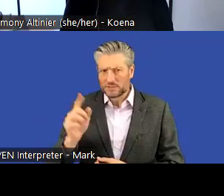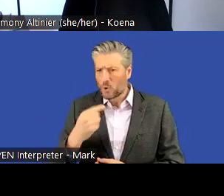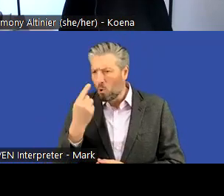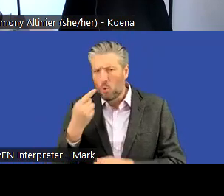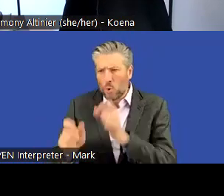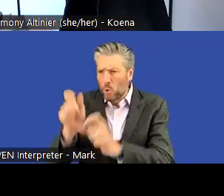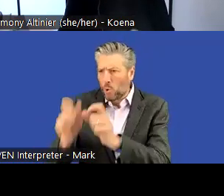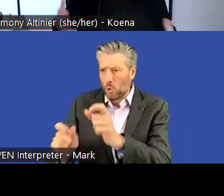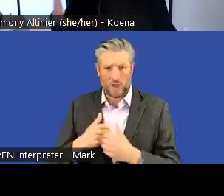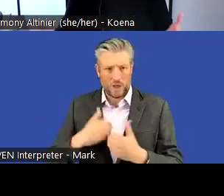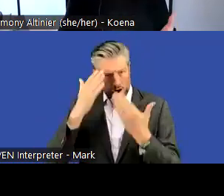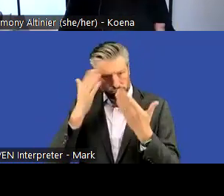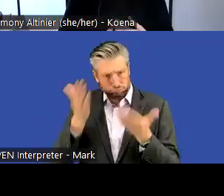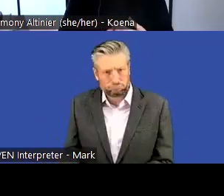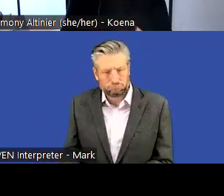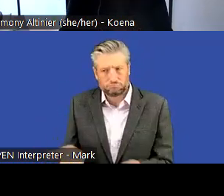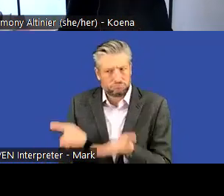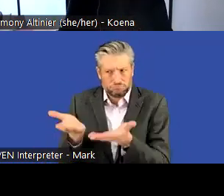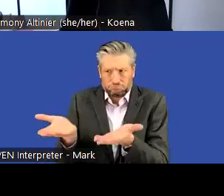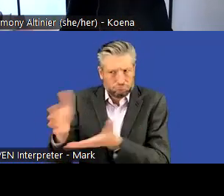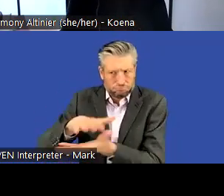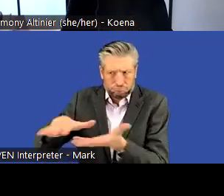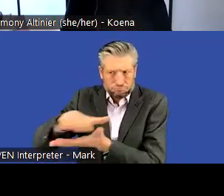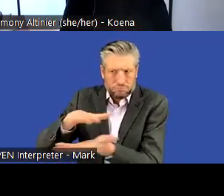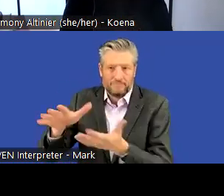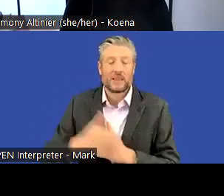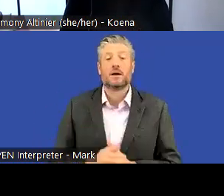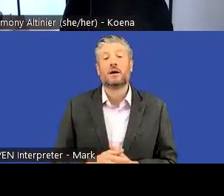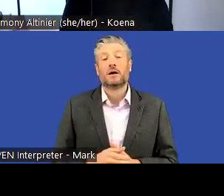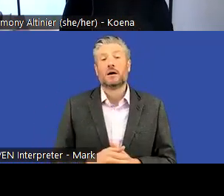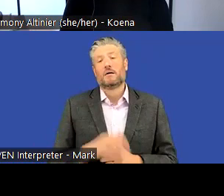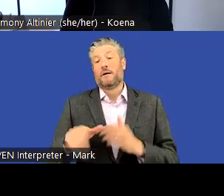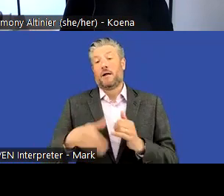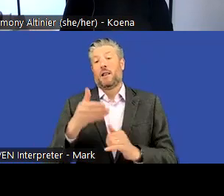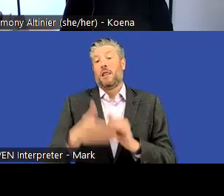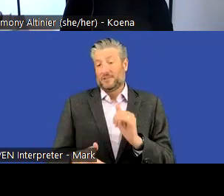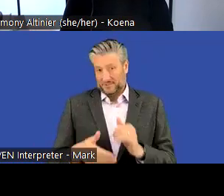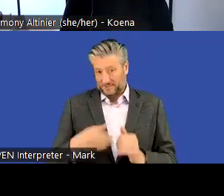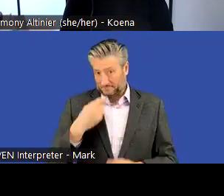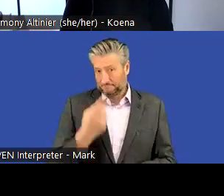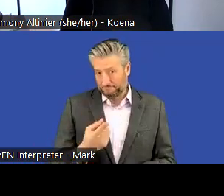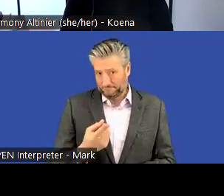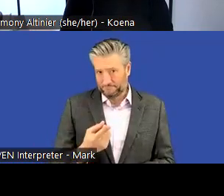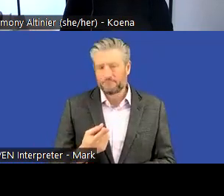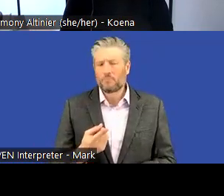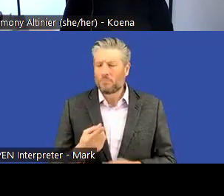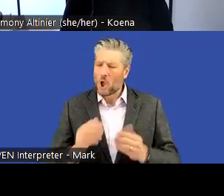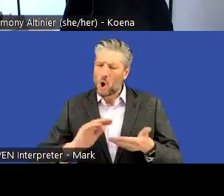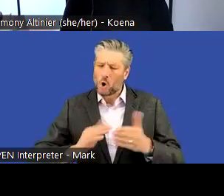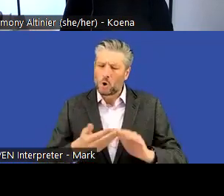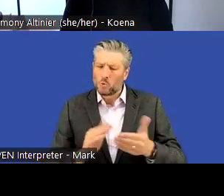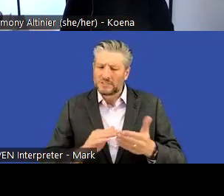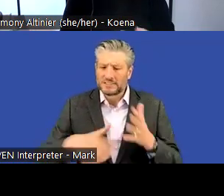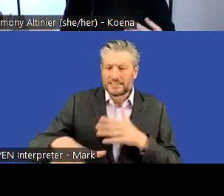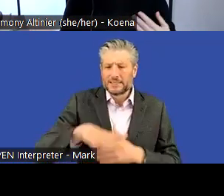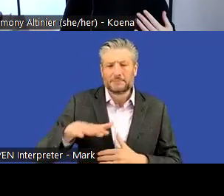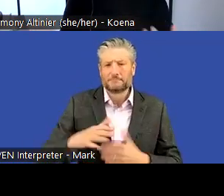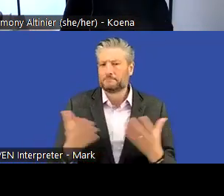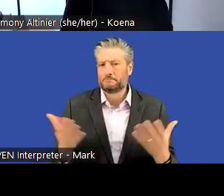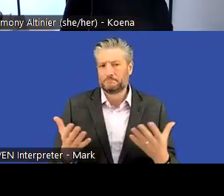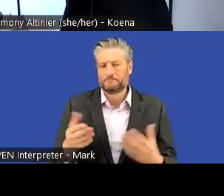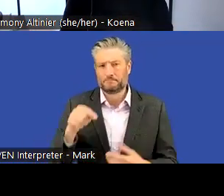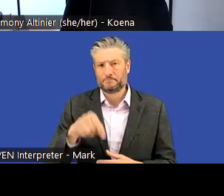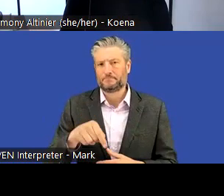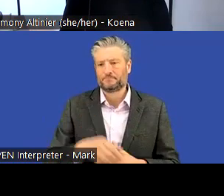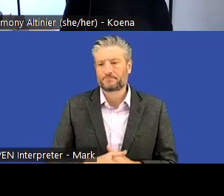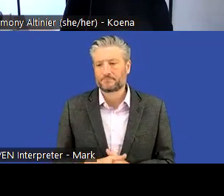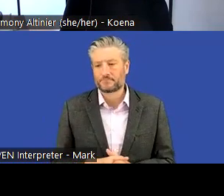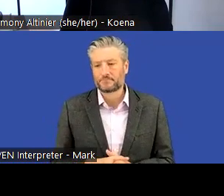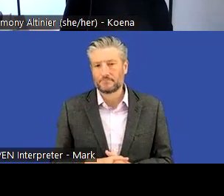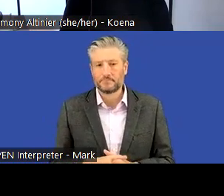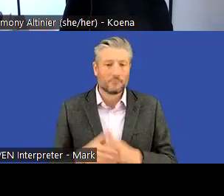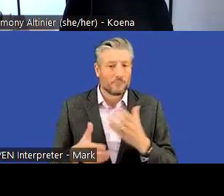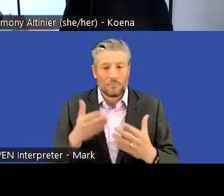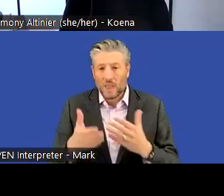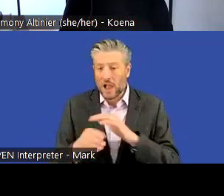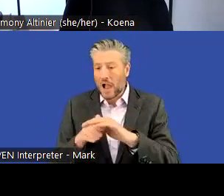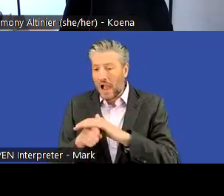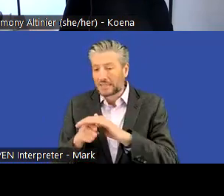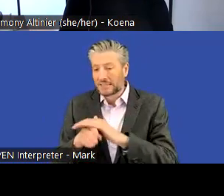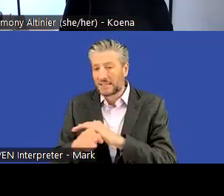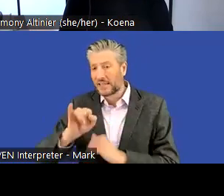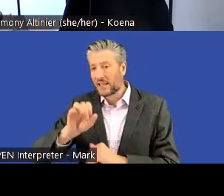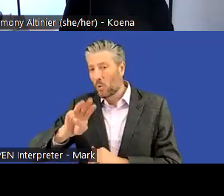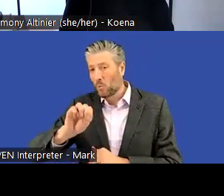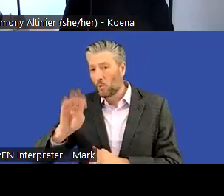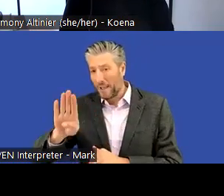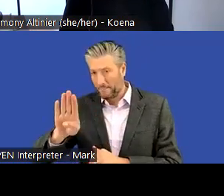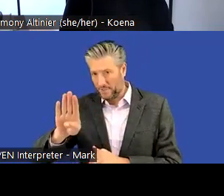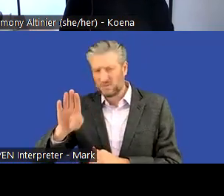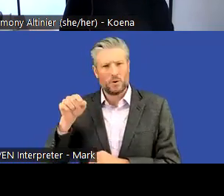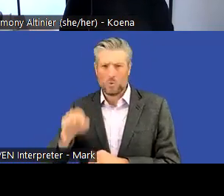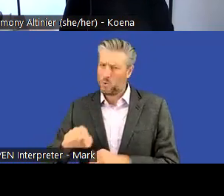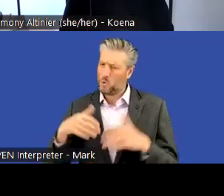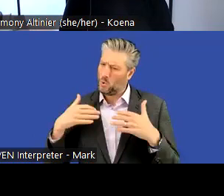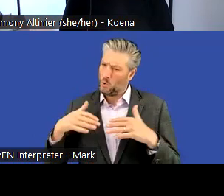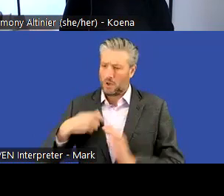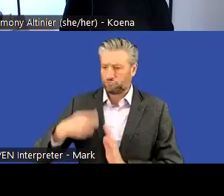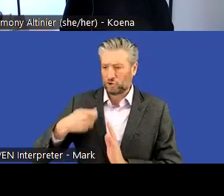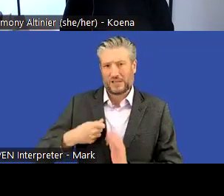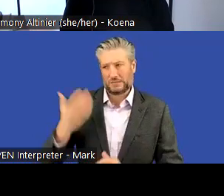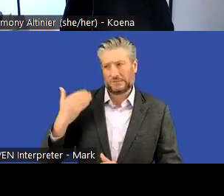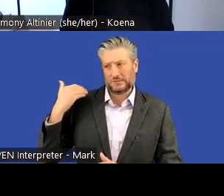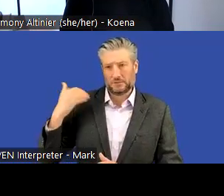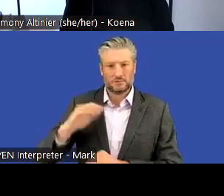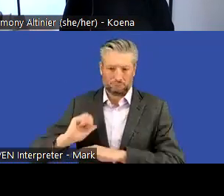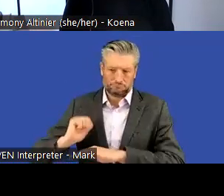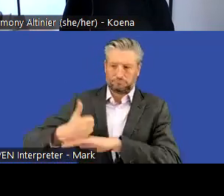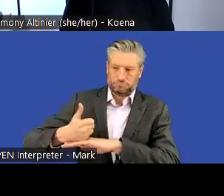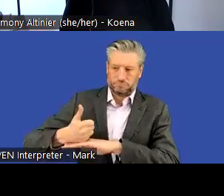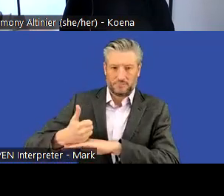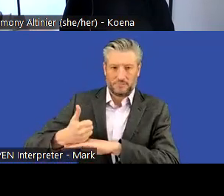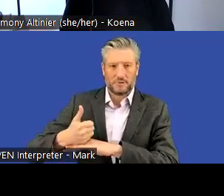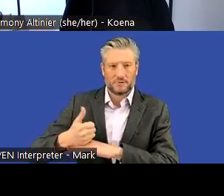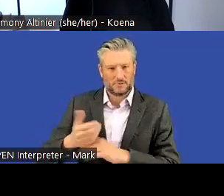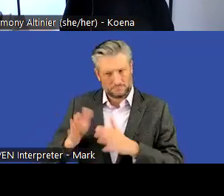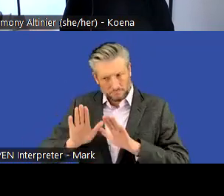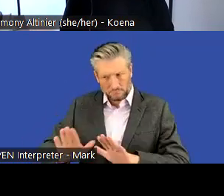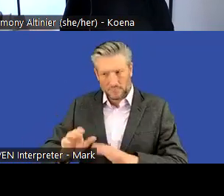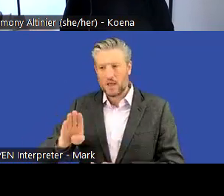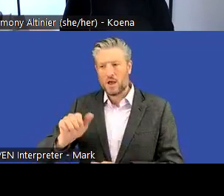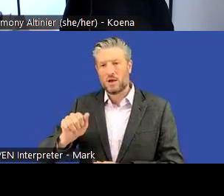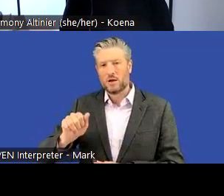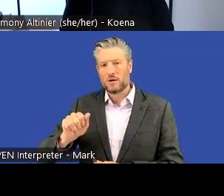And to finish this story about the community, because AccessiWeb became something legal,